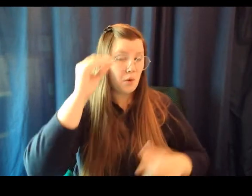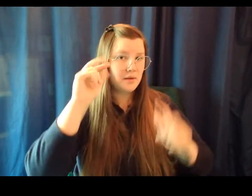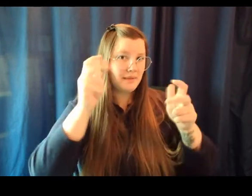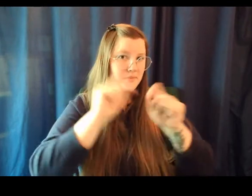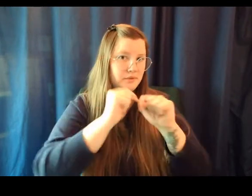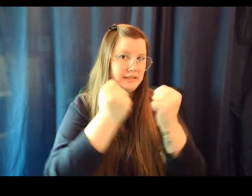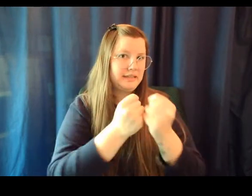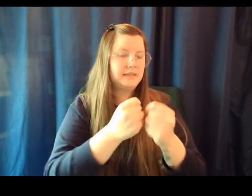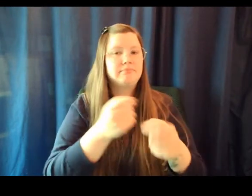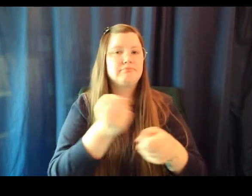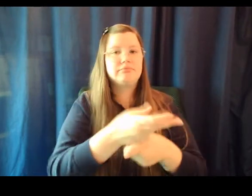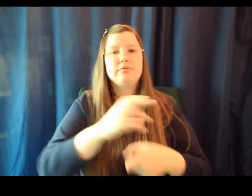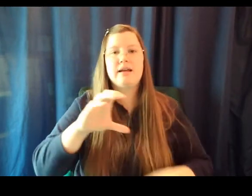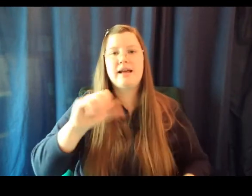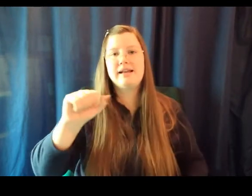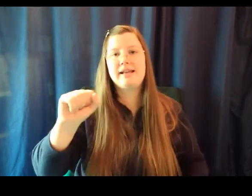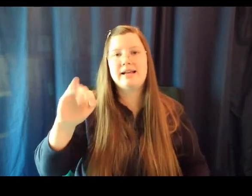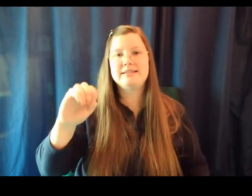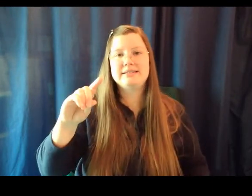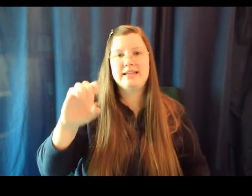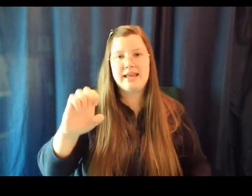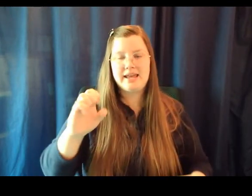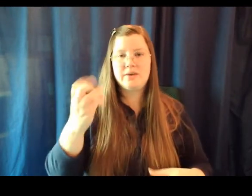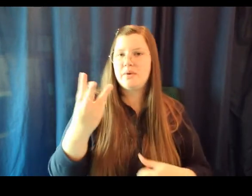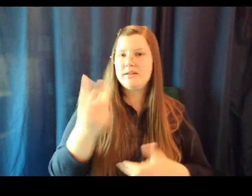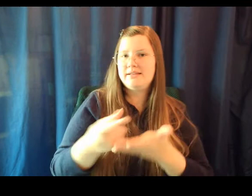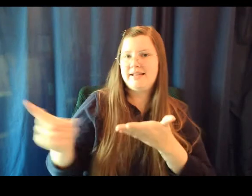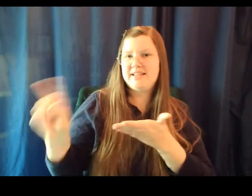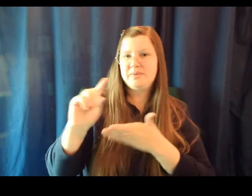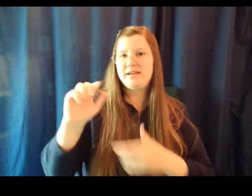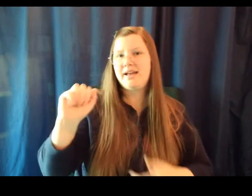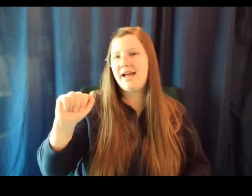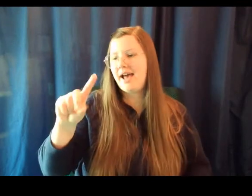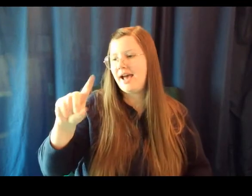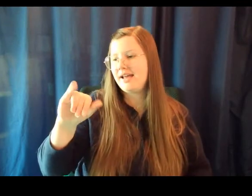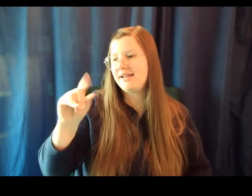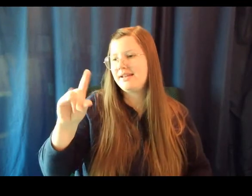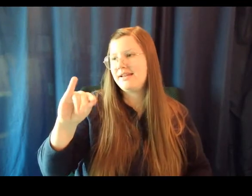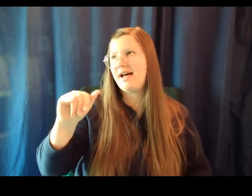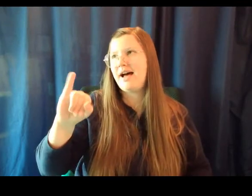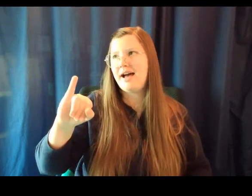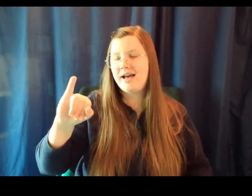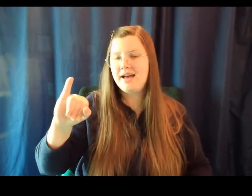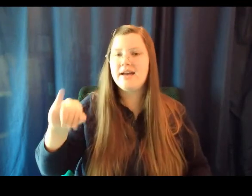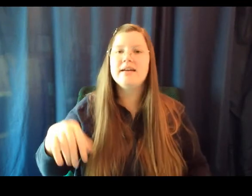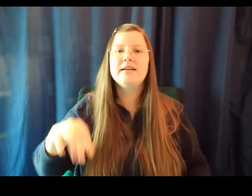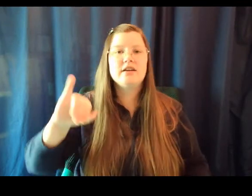EW was led by Adonai Daniel with 29pts, Jacob Gabler 10, Gibby Marshall-Inman 9, Dillon